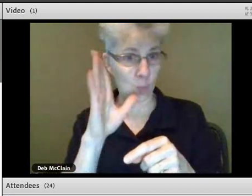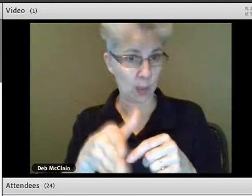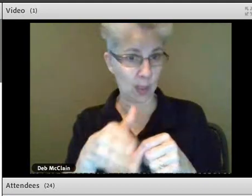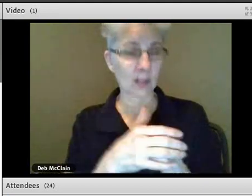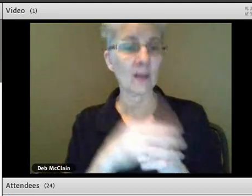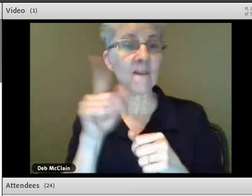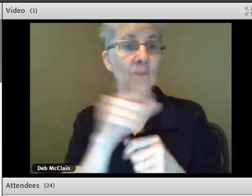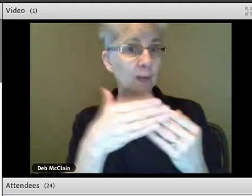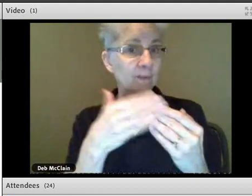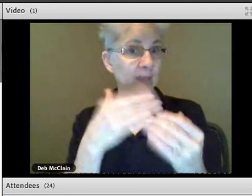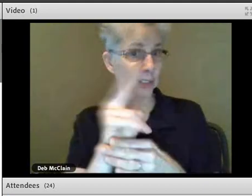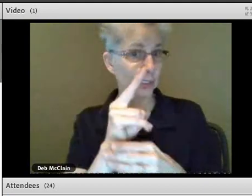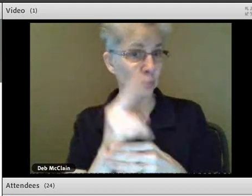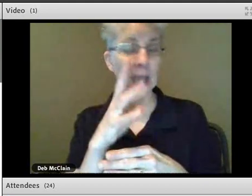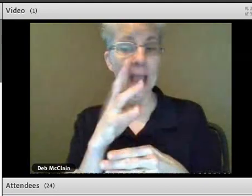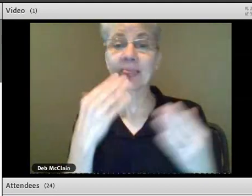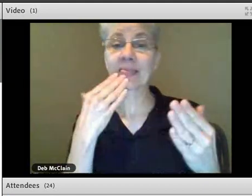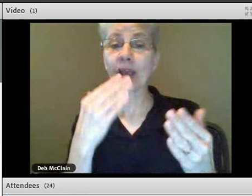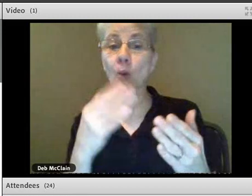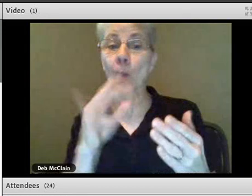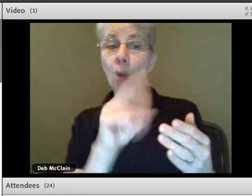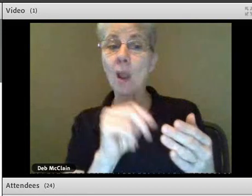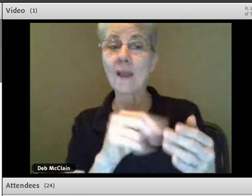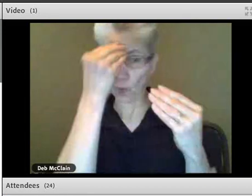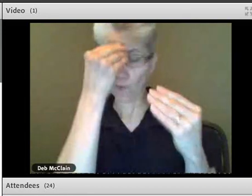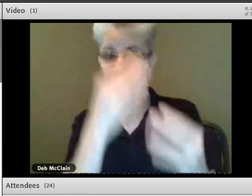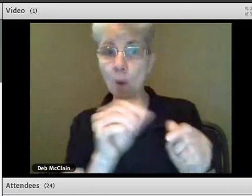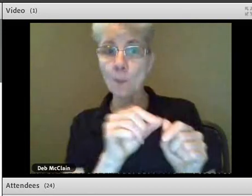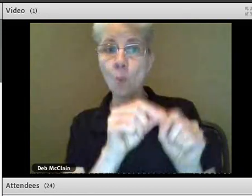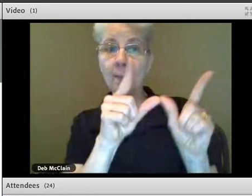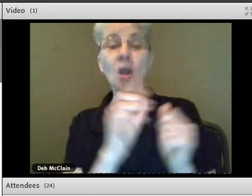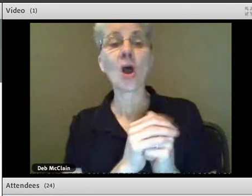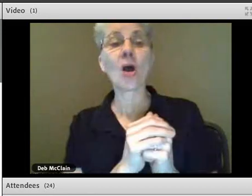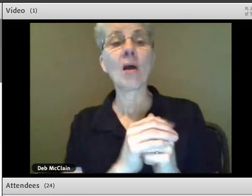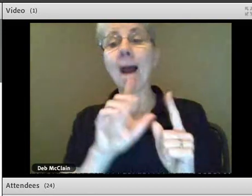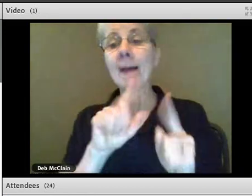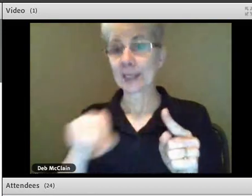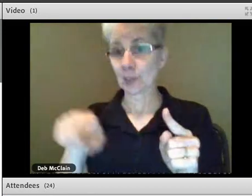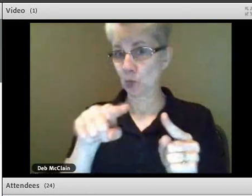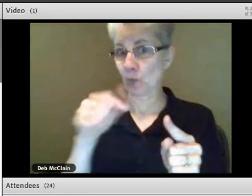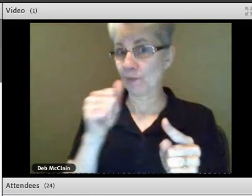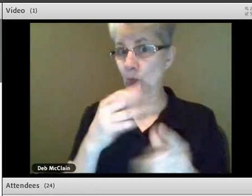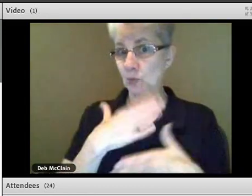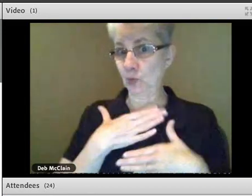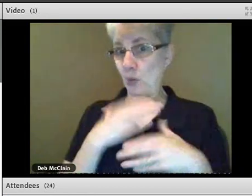for your convenience. And thank you, Brian, for an informative webinar. Attendees, if you enjoyed this webinar,